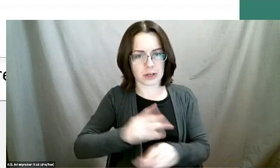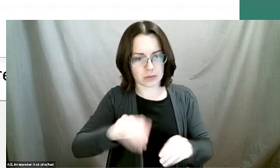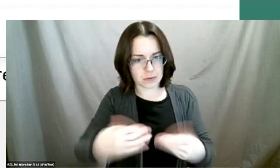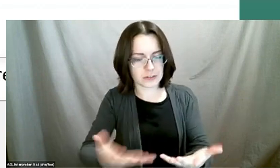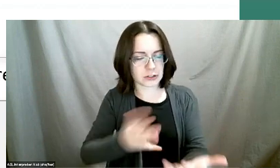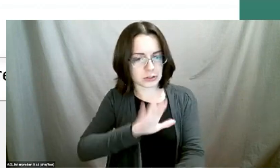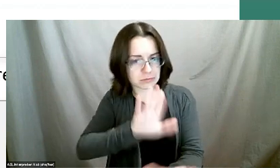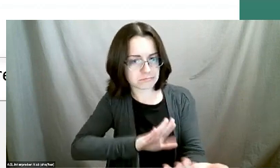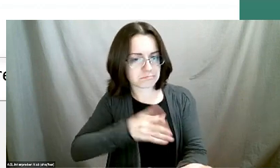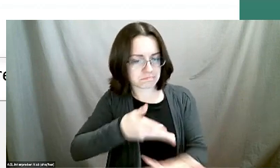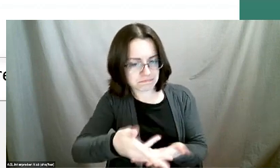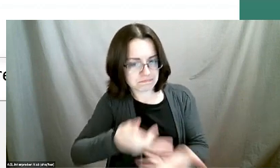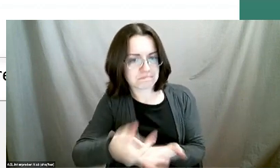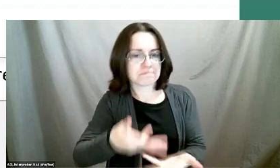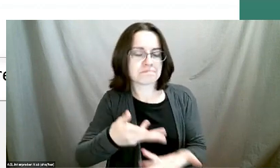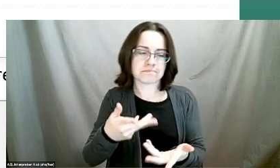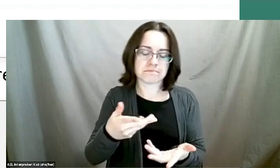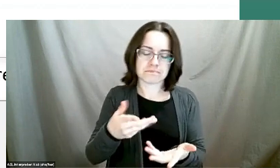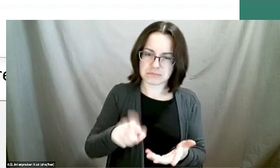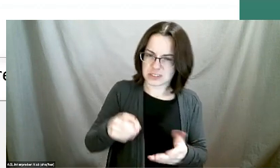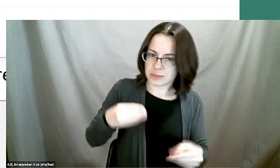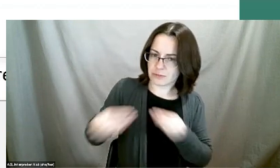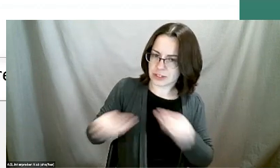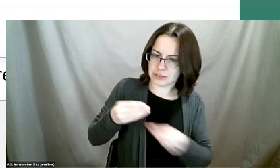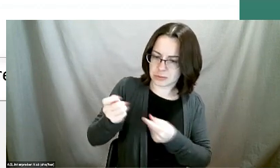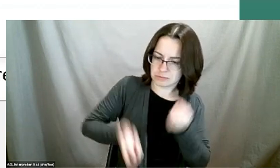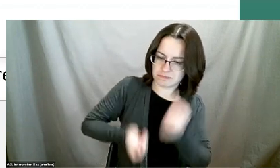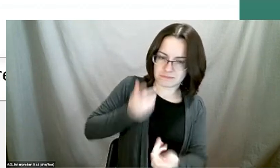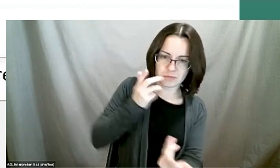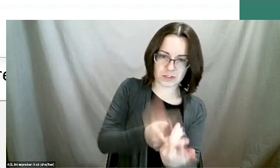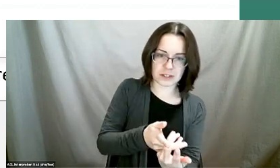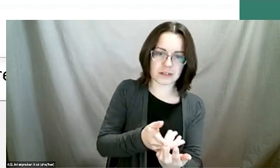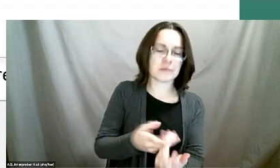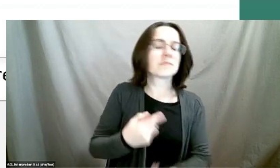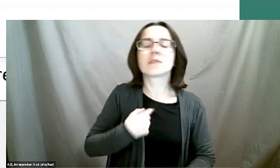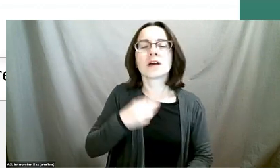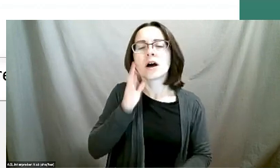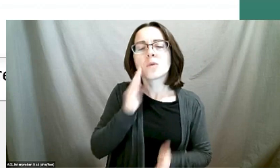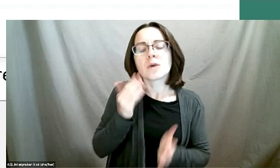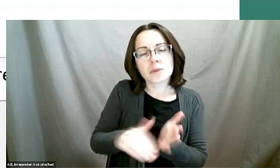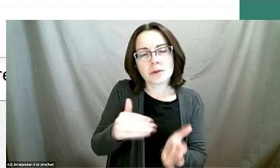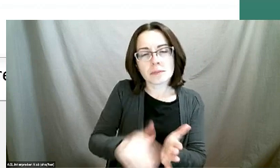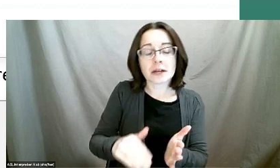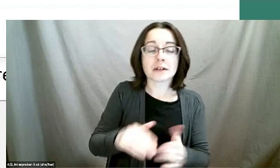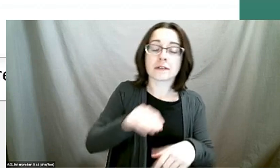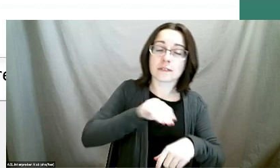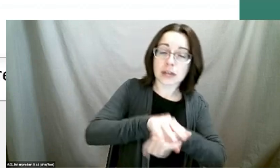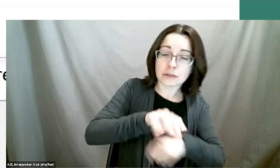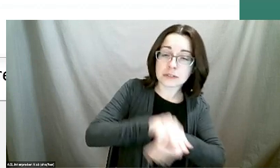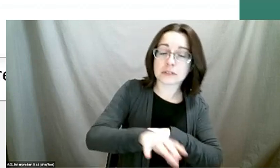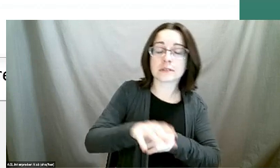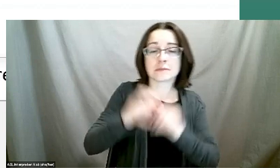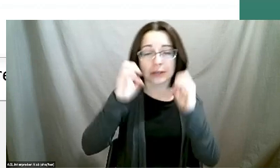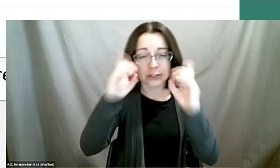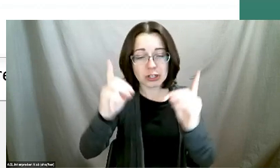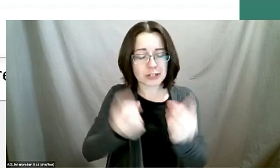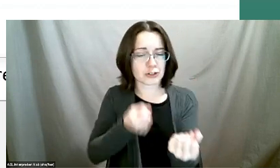I'm going to be repetitive in terms of counseling, education, and support become really crucial. But with this population,